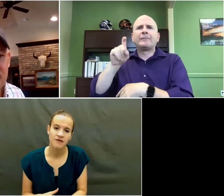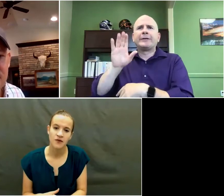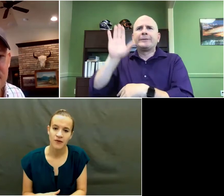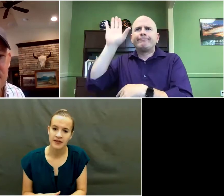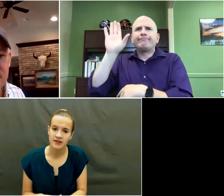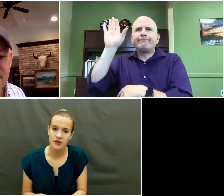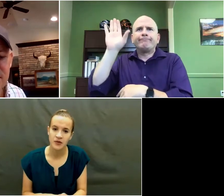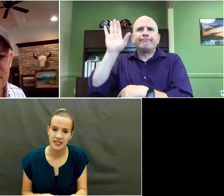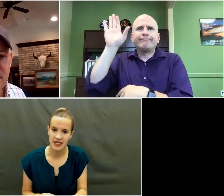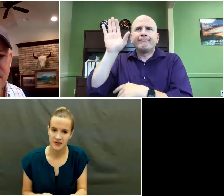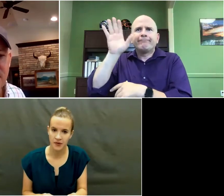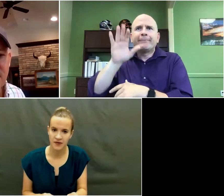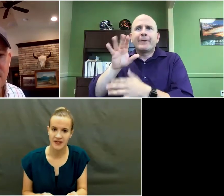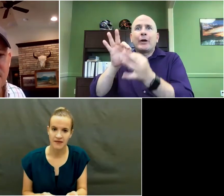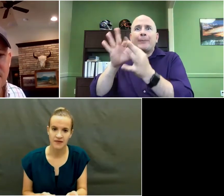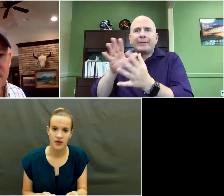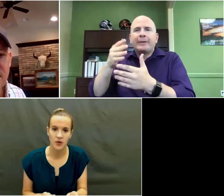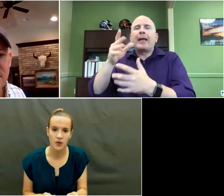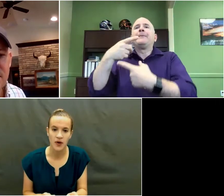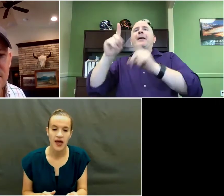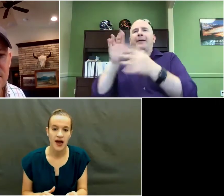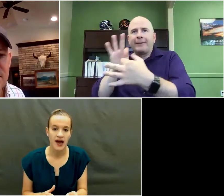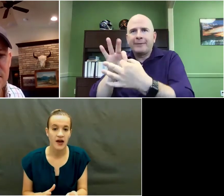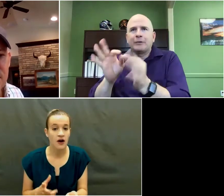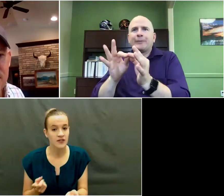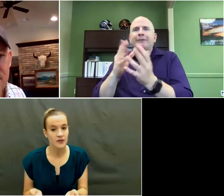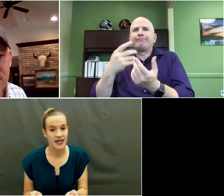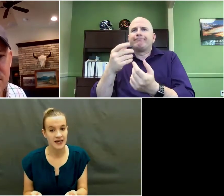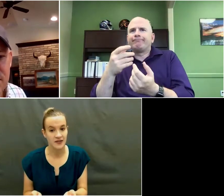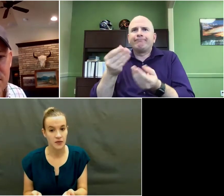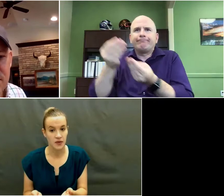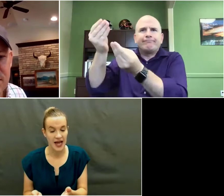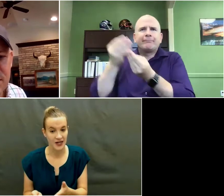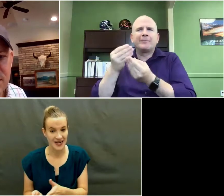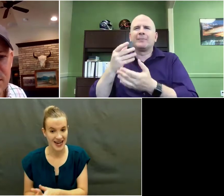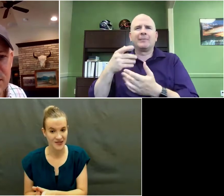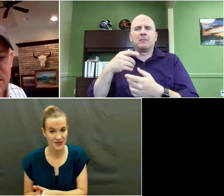few friends who attended the School for the Deaf, who also attended school at Gooding High School,